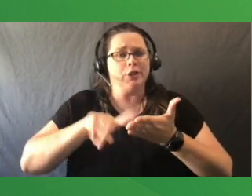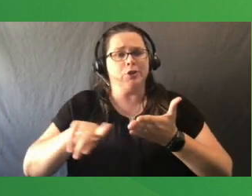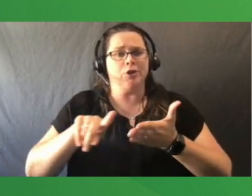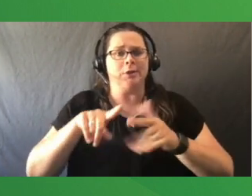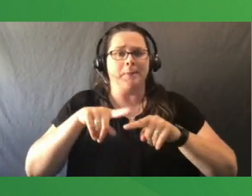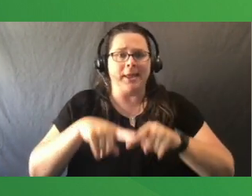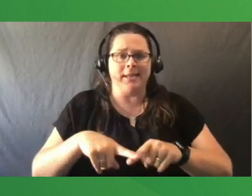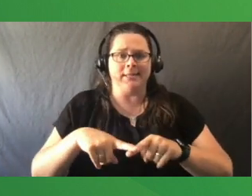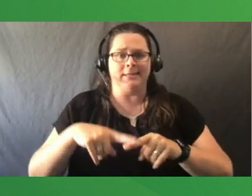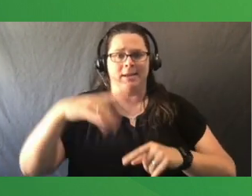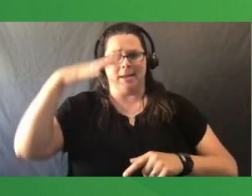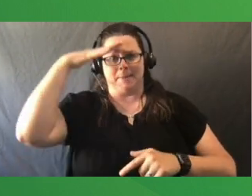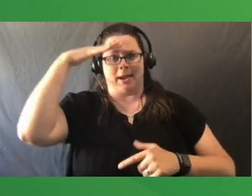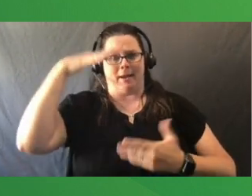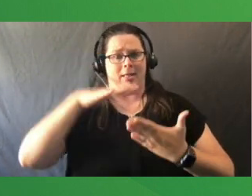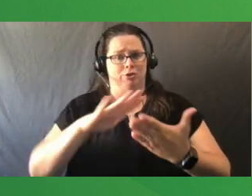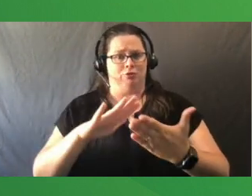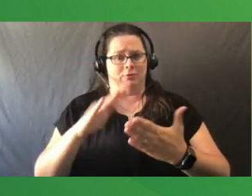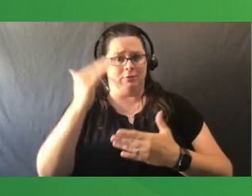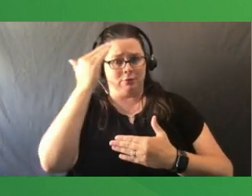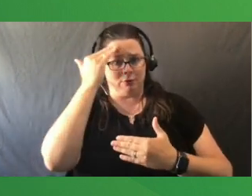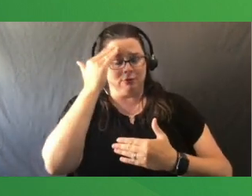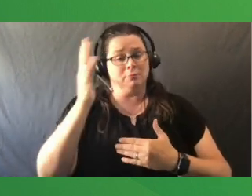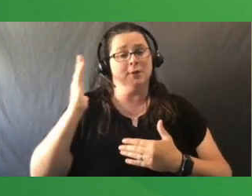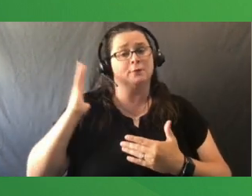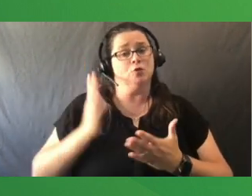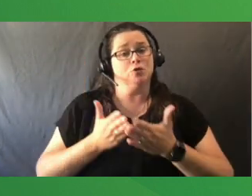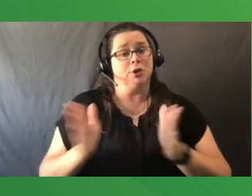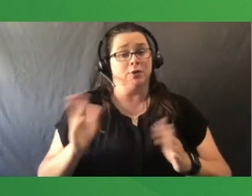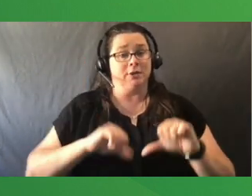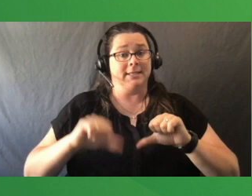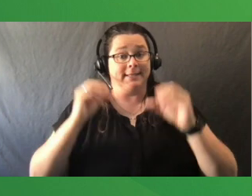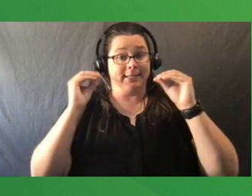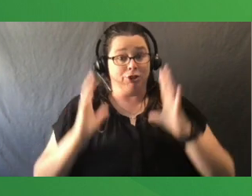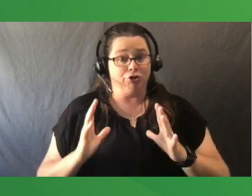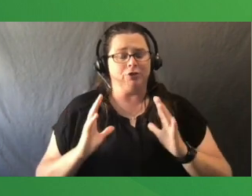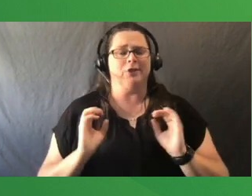Previously, she was a general science teacher and instructional coach in the New York City